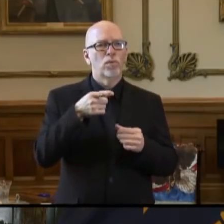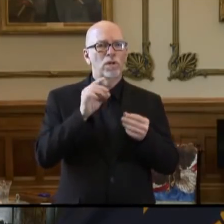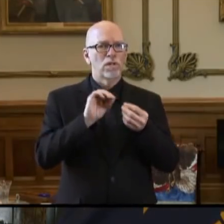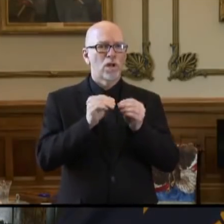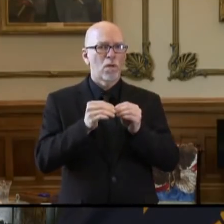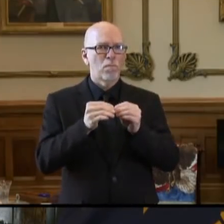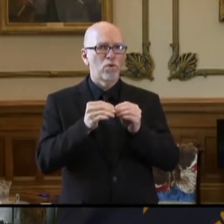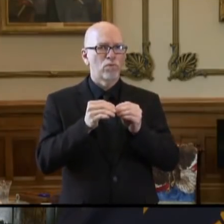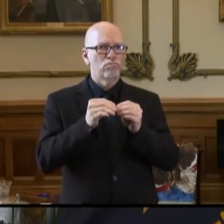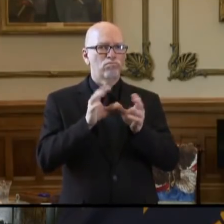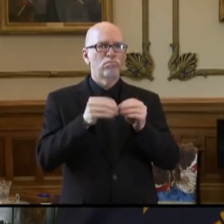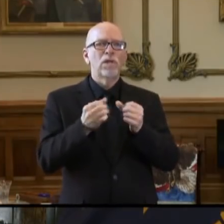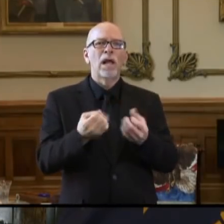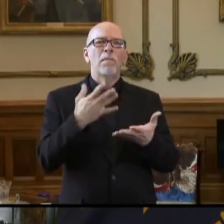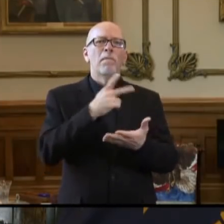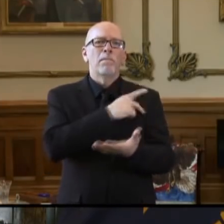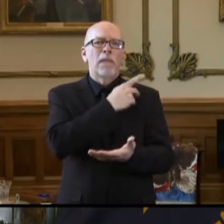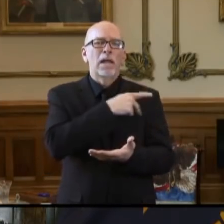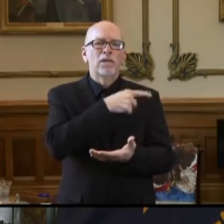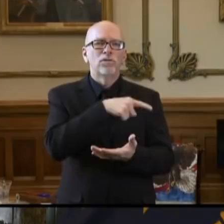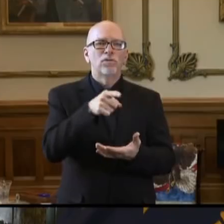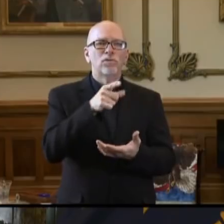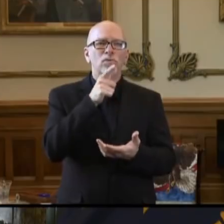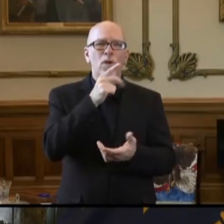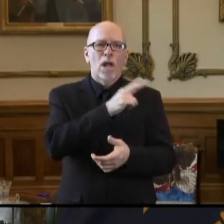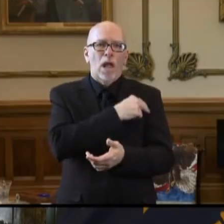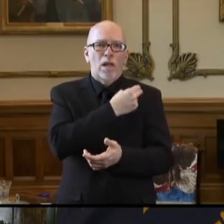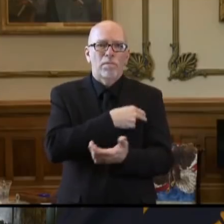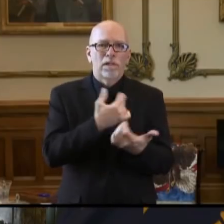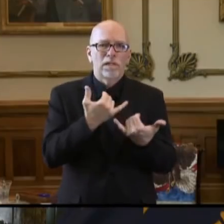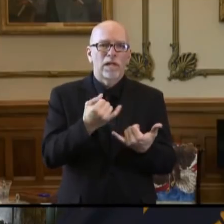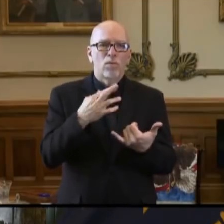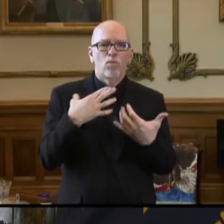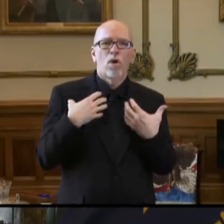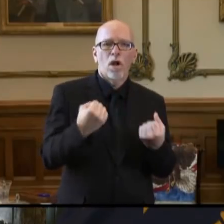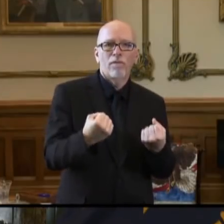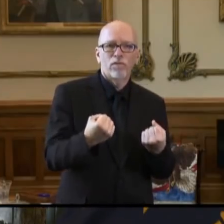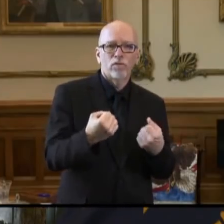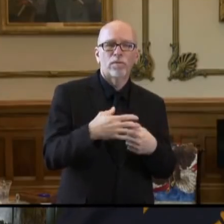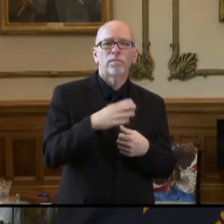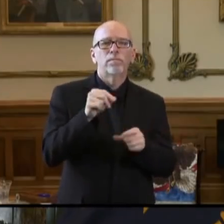GOVERNOR. MY QUESTION IS DO WE KNOW YET HAVE NUMBERS YET ON.